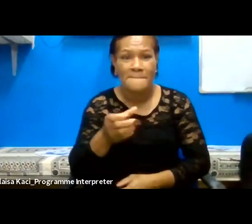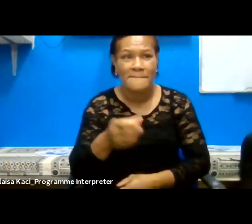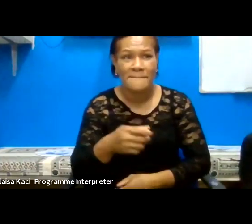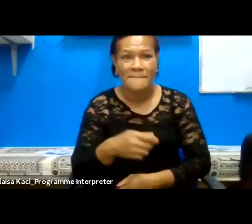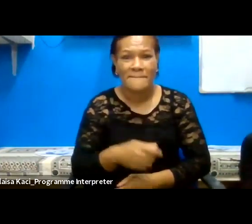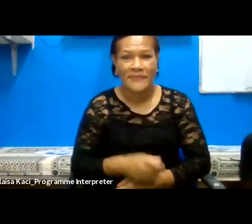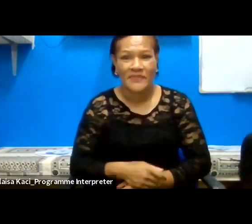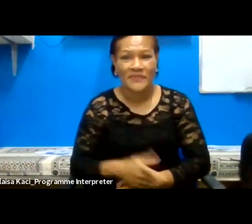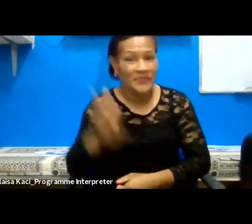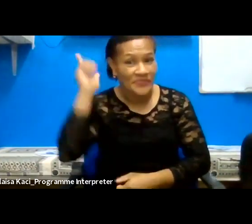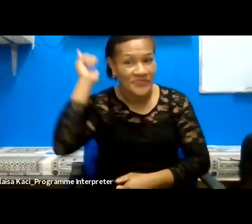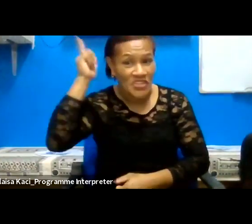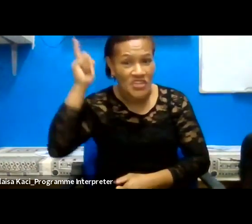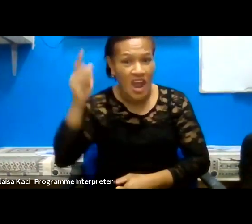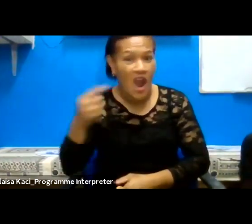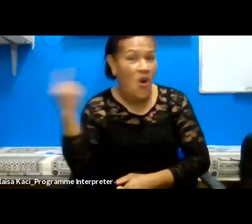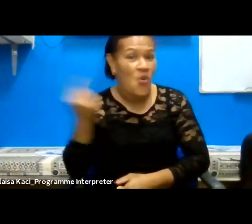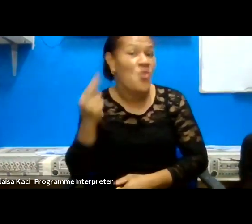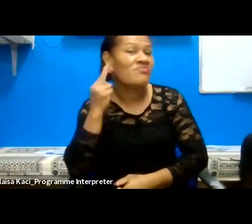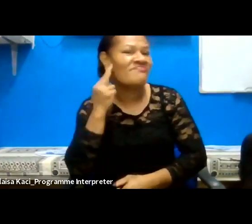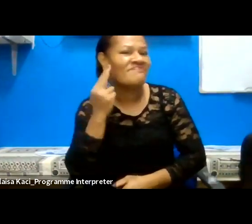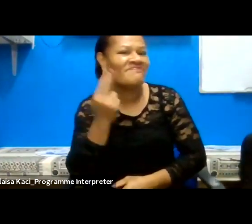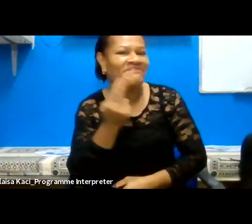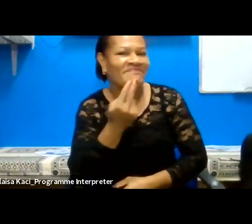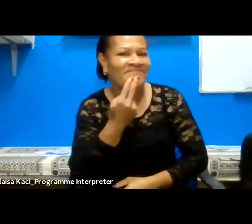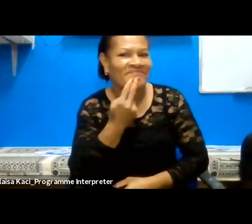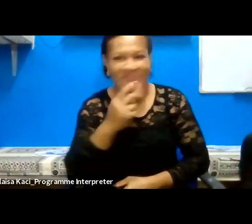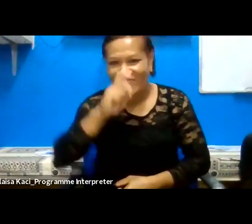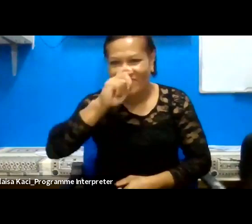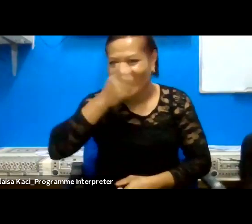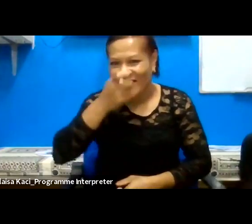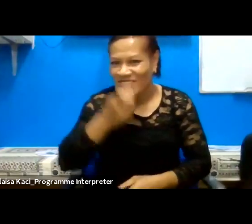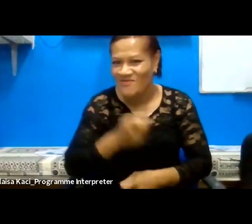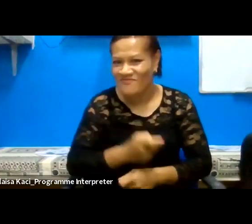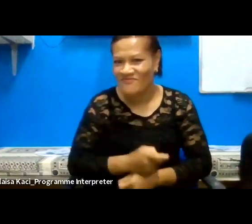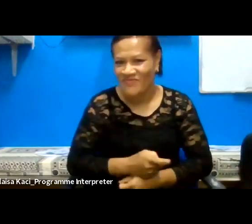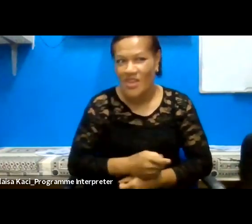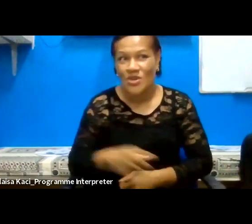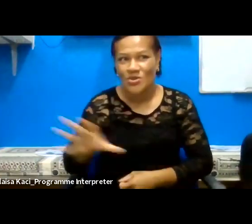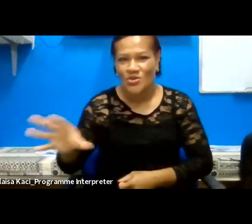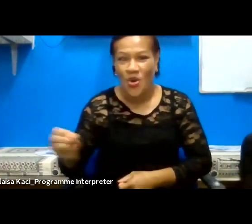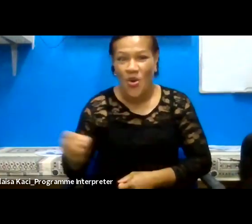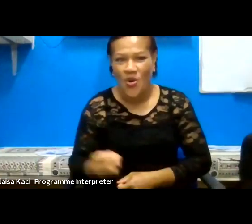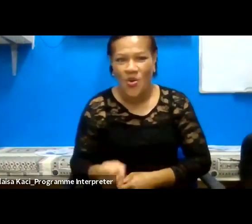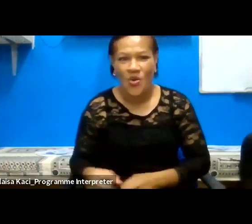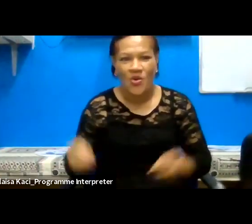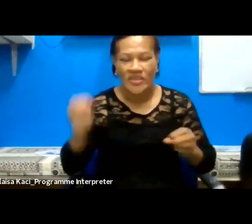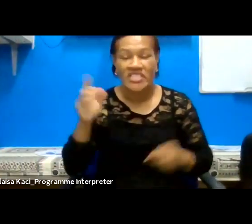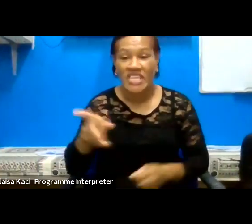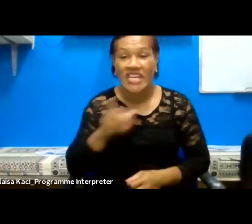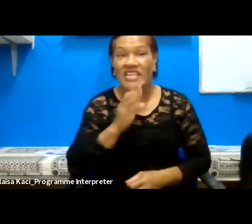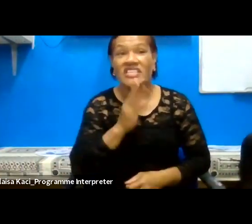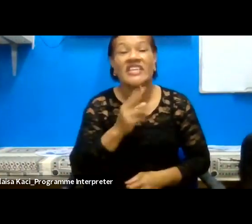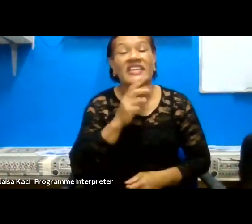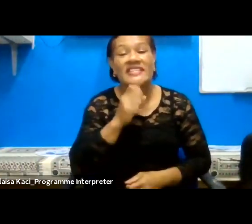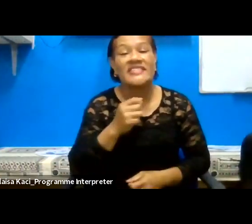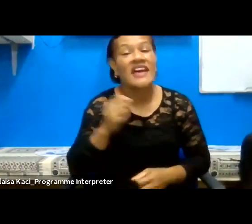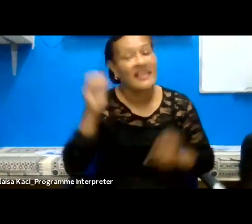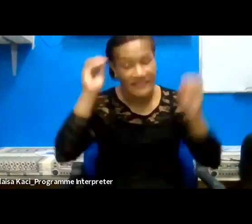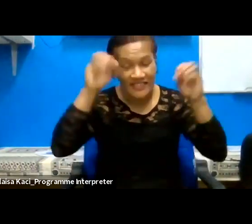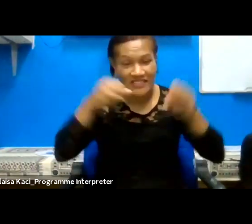why I wish I could be the